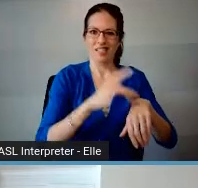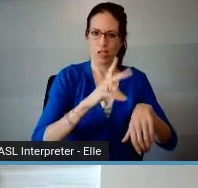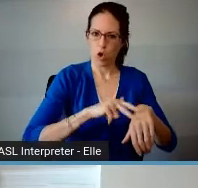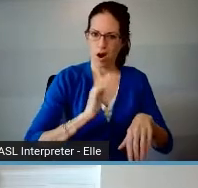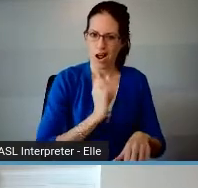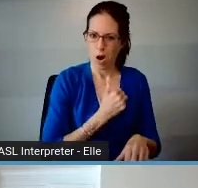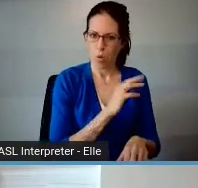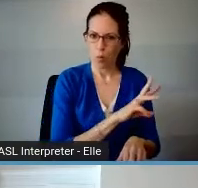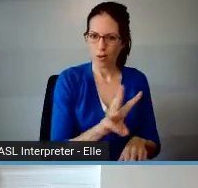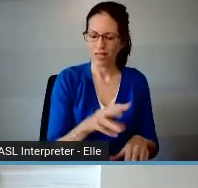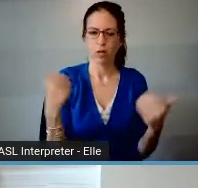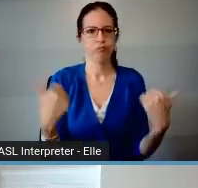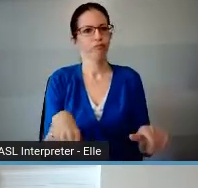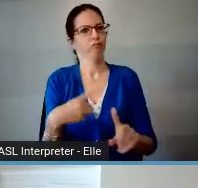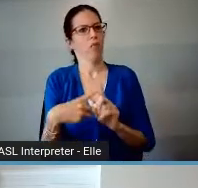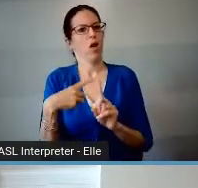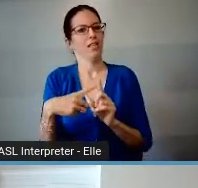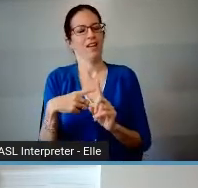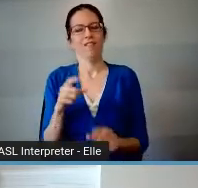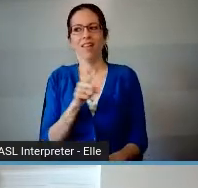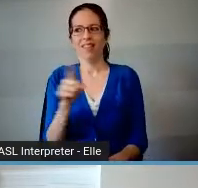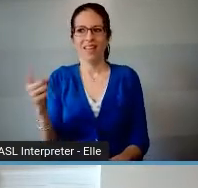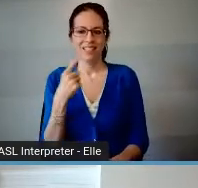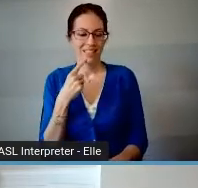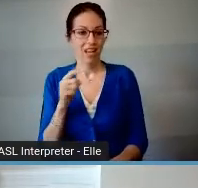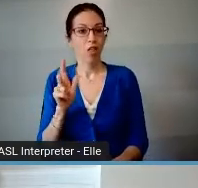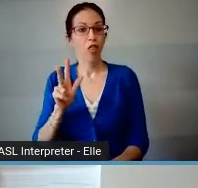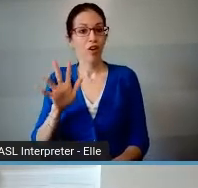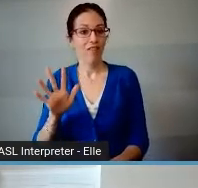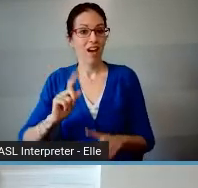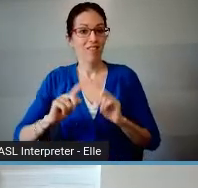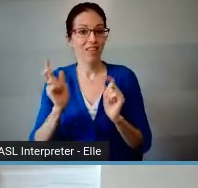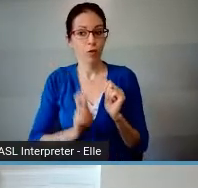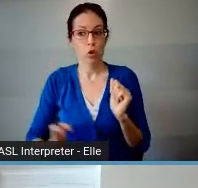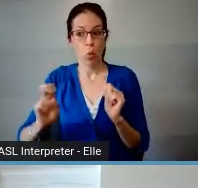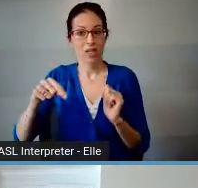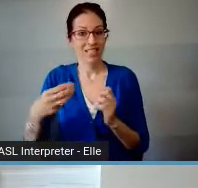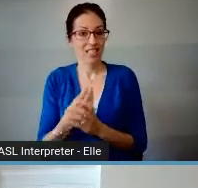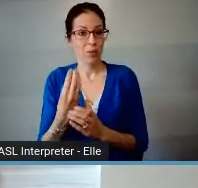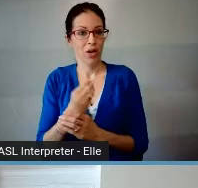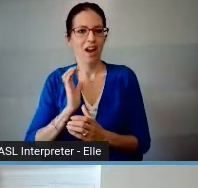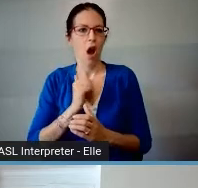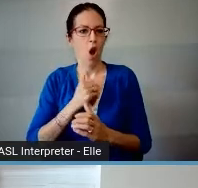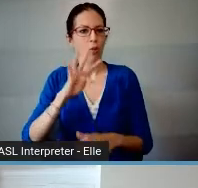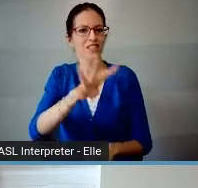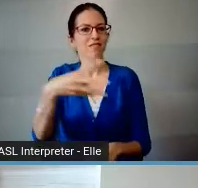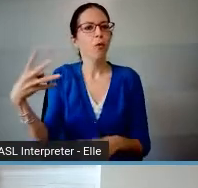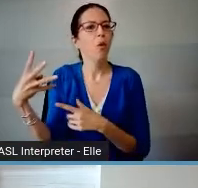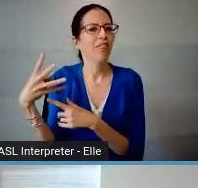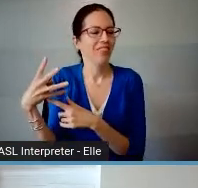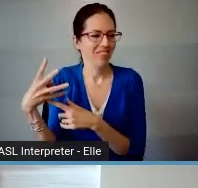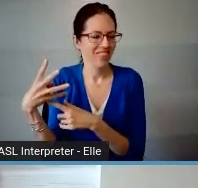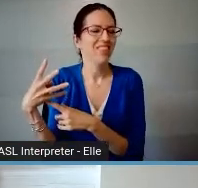their 35 towards this spring hours was ranked number four on there so we been really pleased